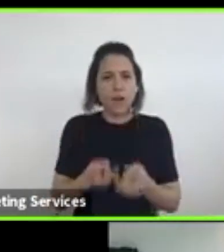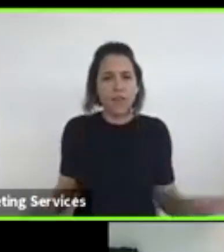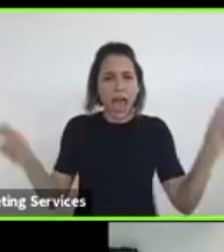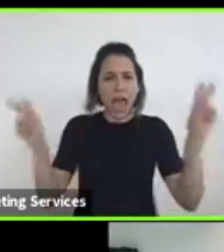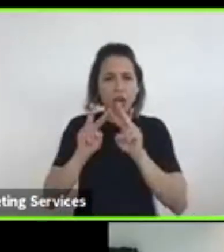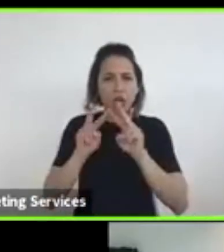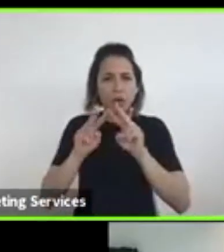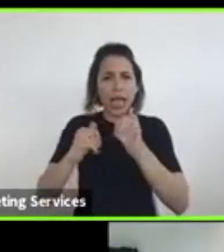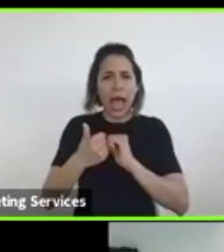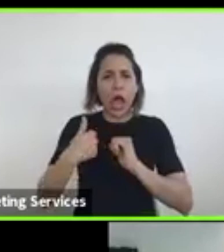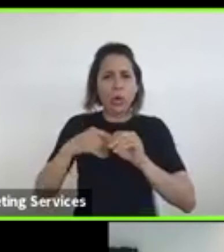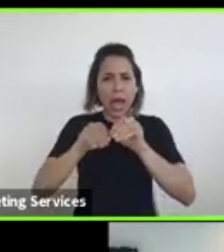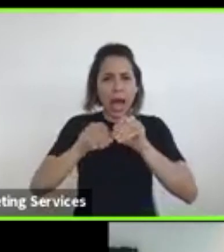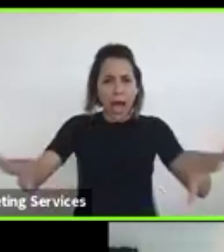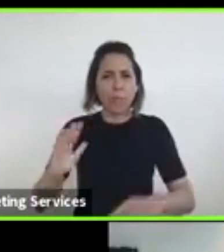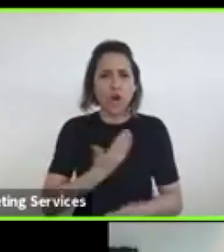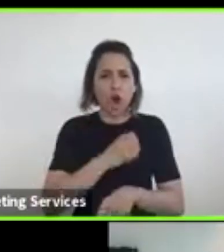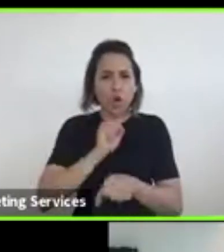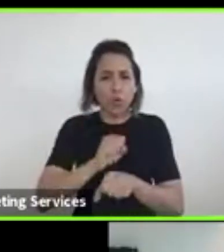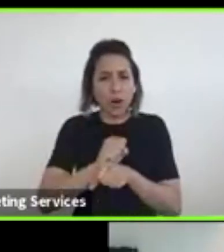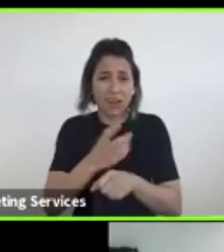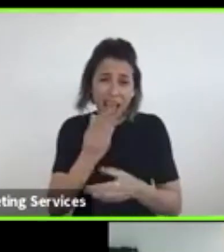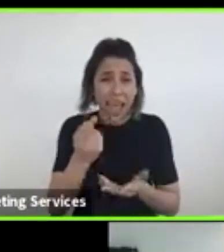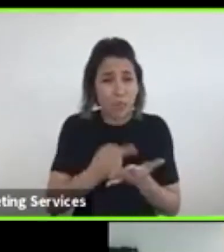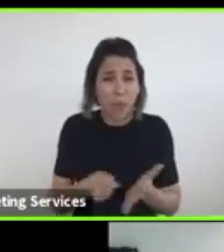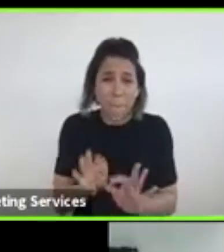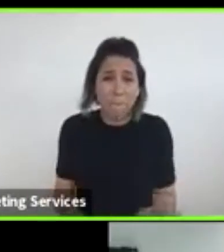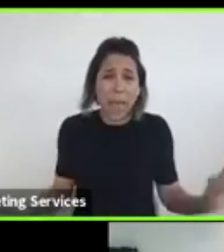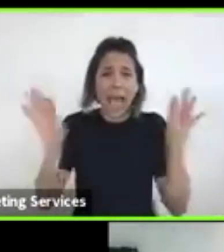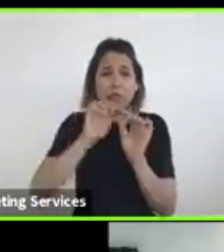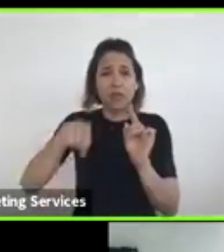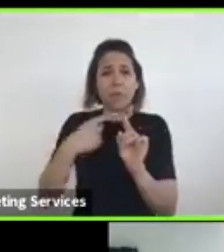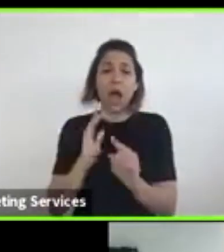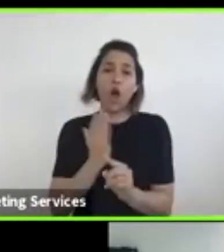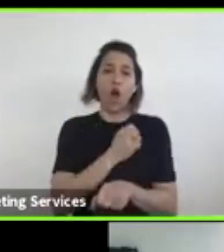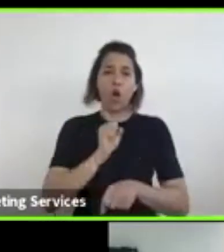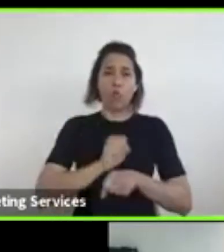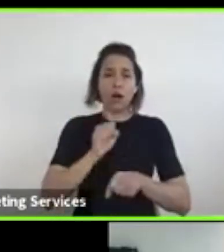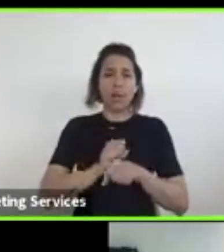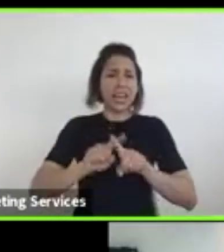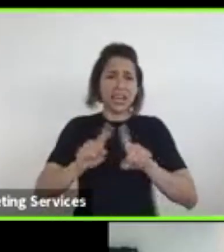ABOUT OUR WORK, IN A DIFFERENT WAY, AND SO, FOR EXAMPLE,